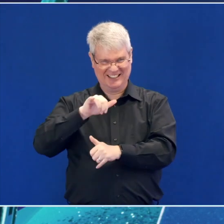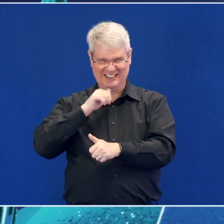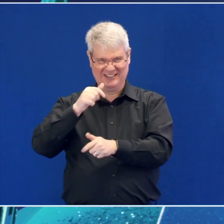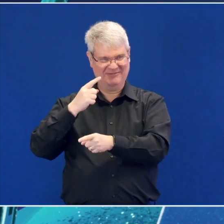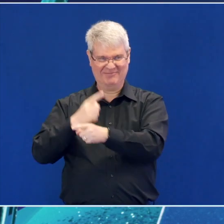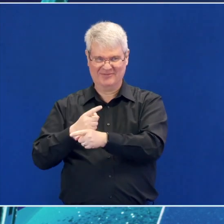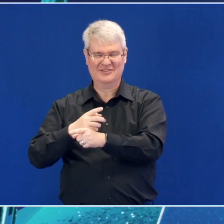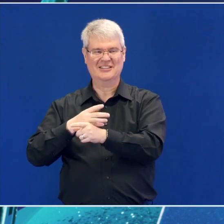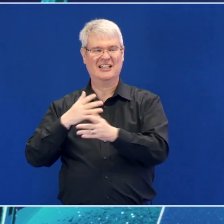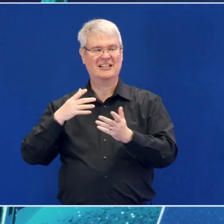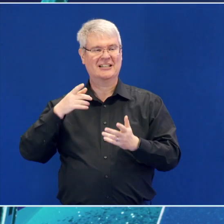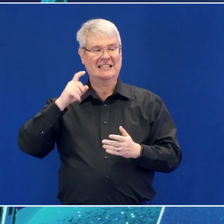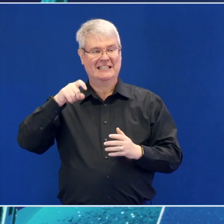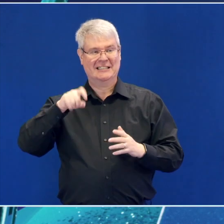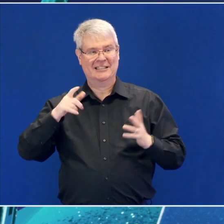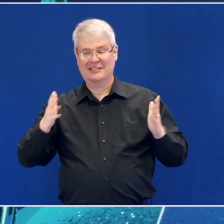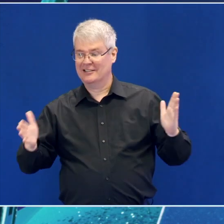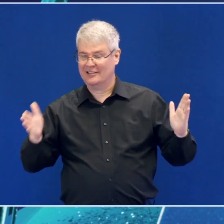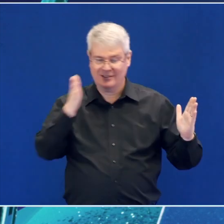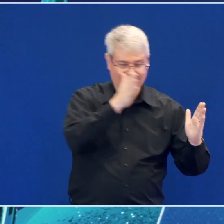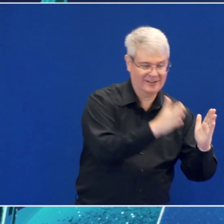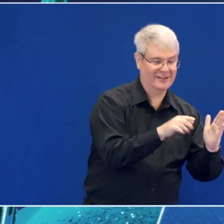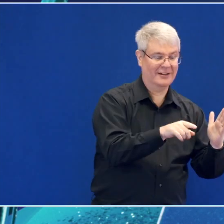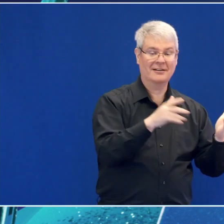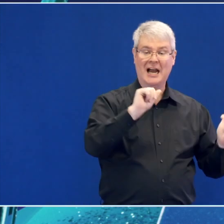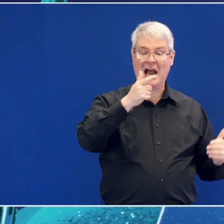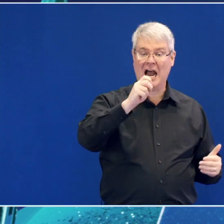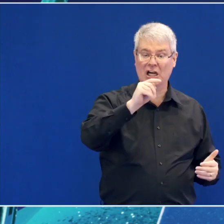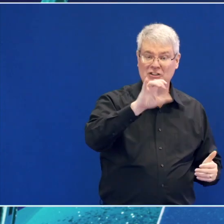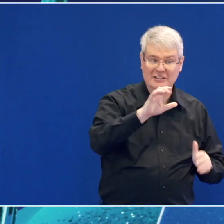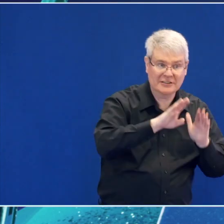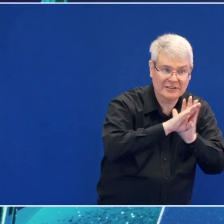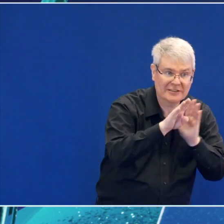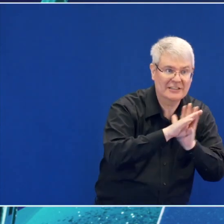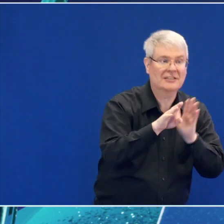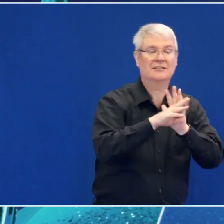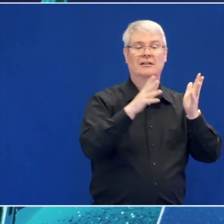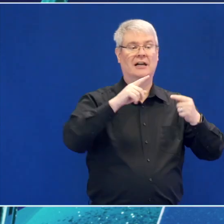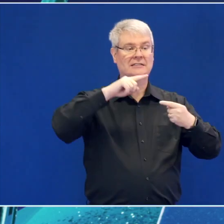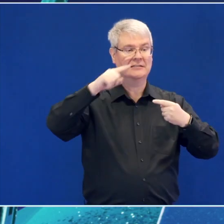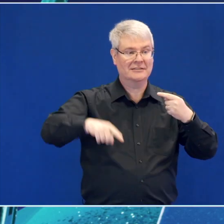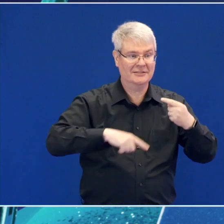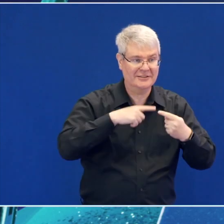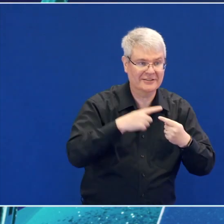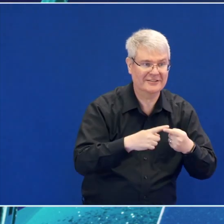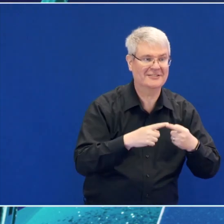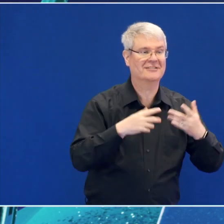What most people are doing today is they're sitting in front of Claude and they are asking it to do stuff, and then they are testing that, right?